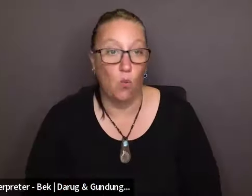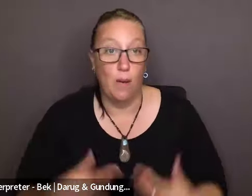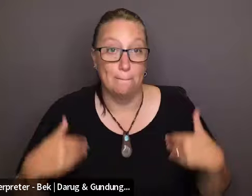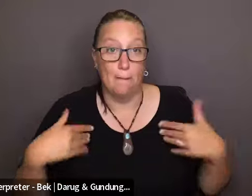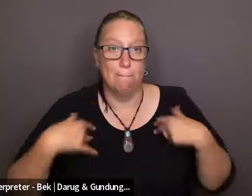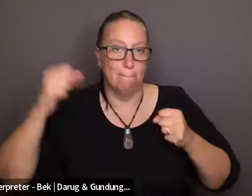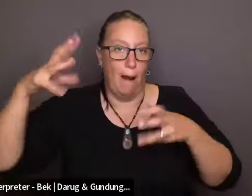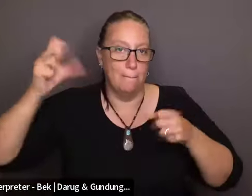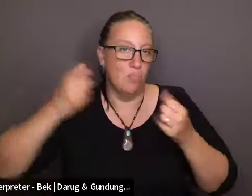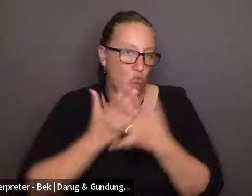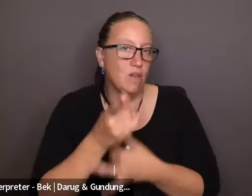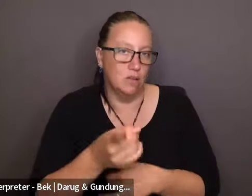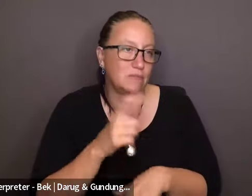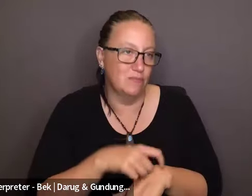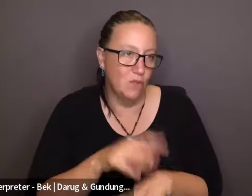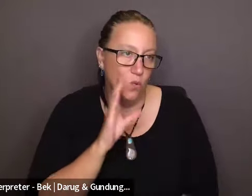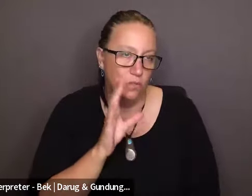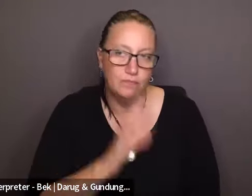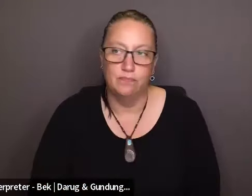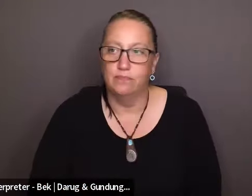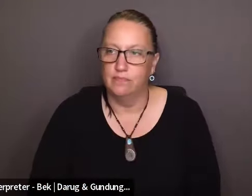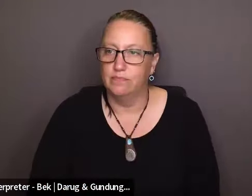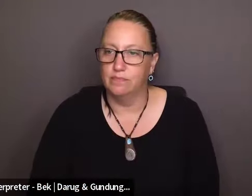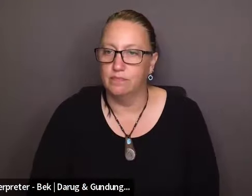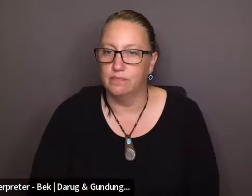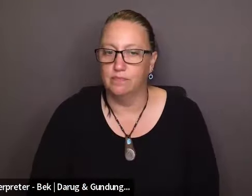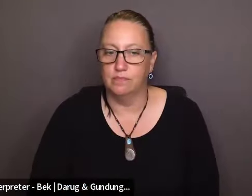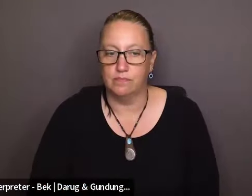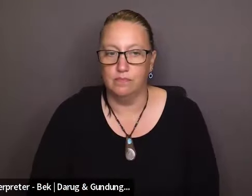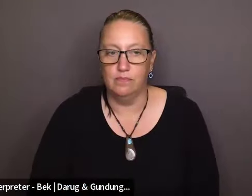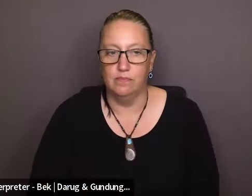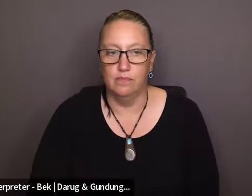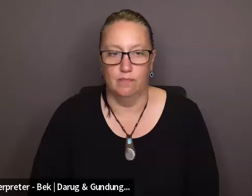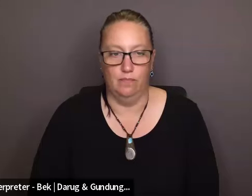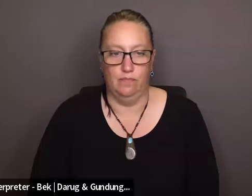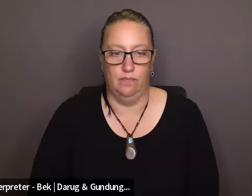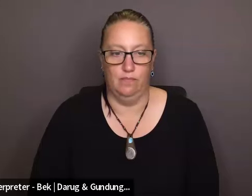Fantastic. Sue, I might just get you to put up the criteria